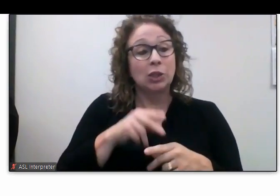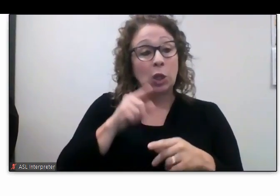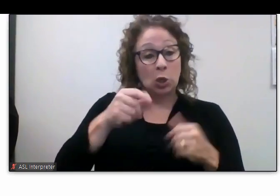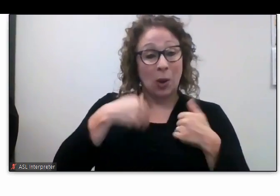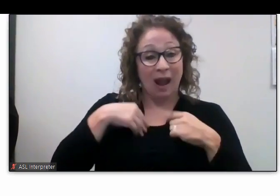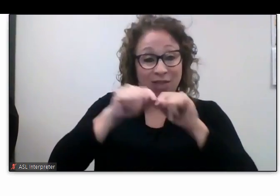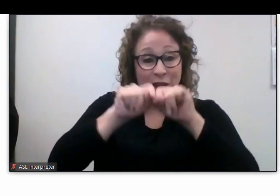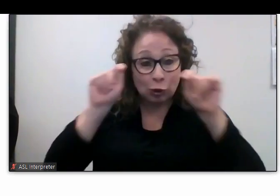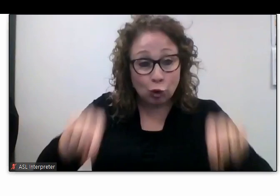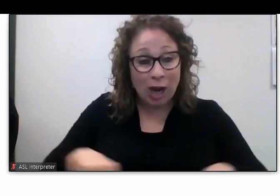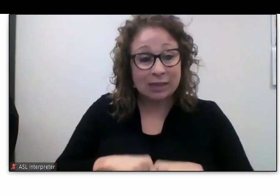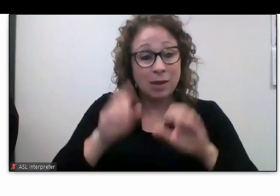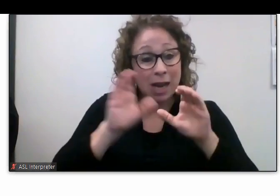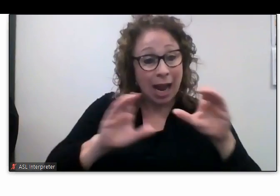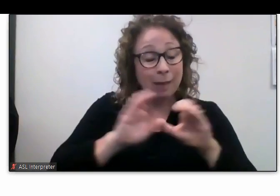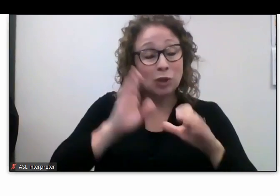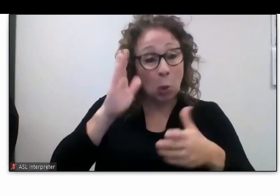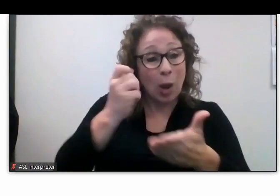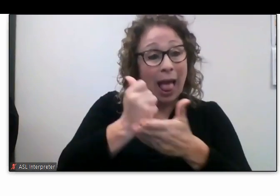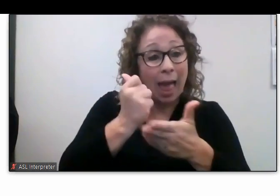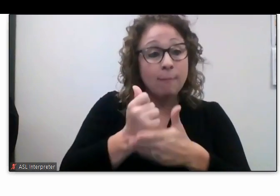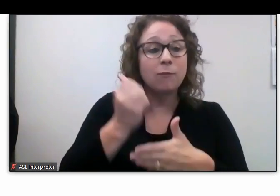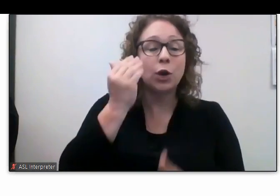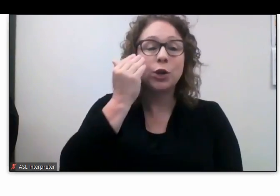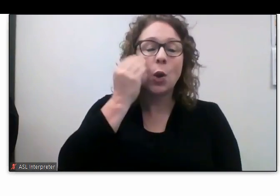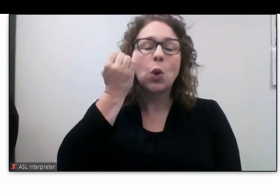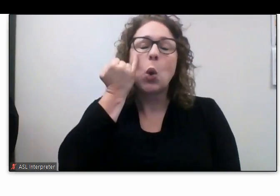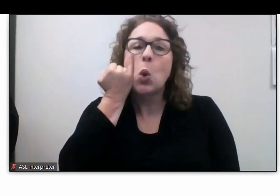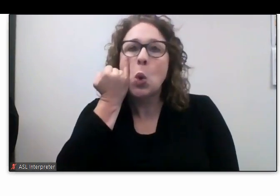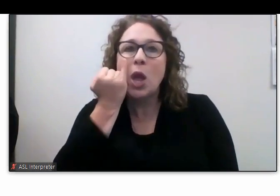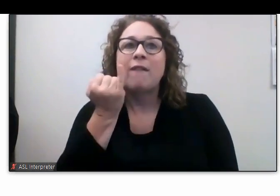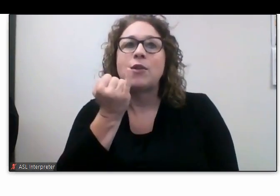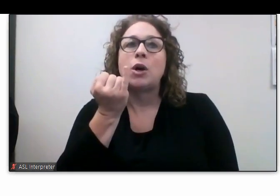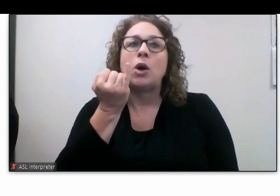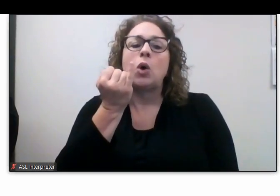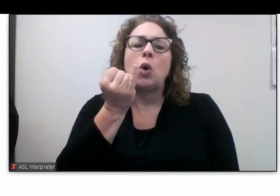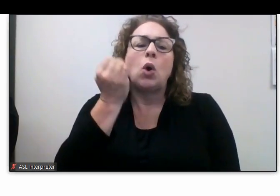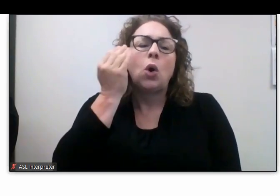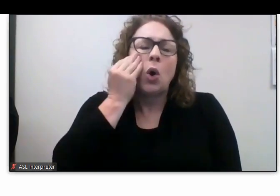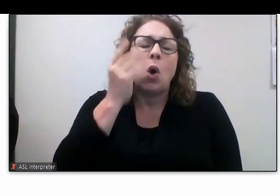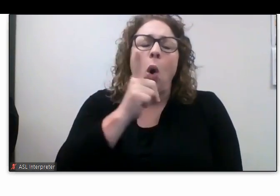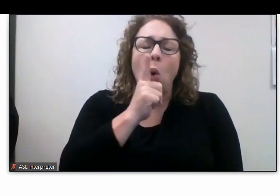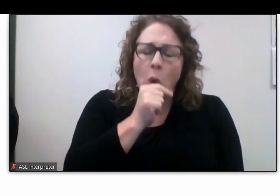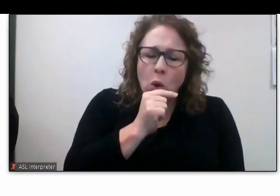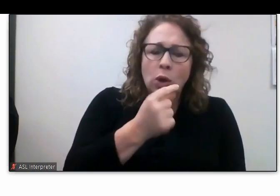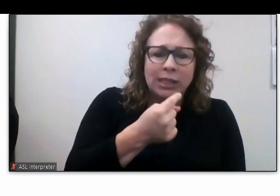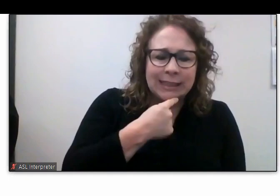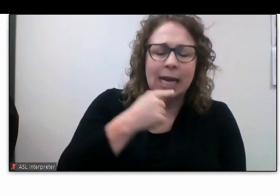it will be very helpful if you know who said what rather than trying to figure out figure it out later.